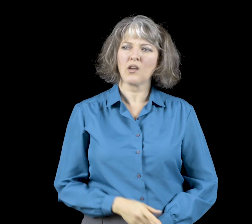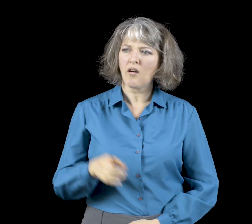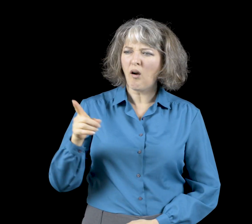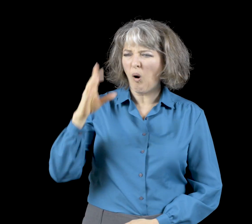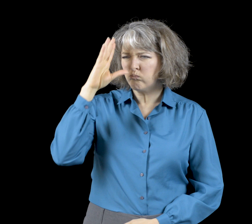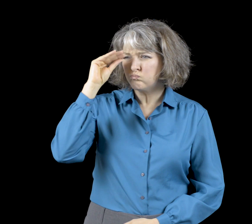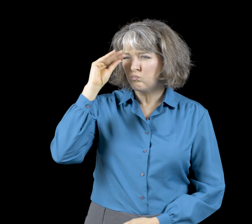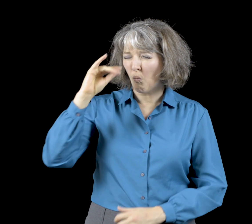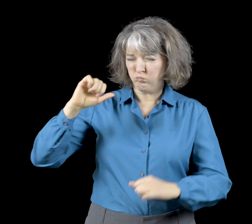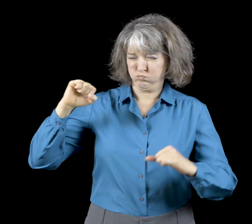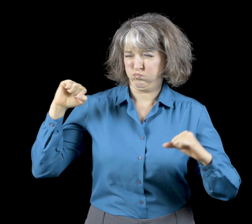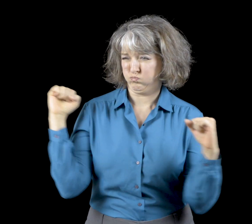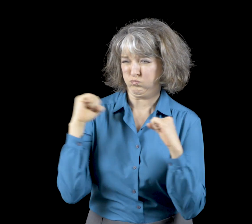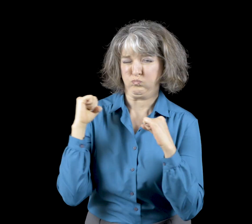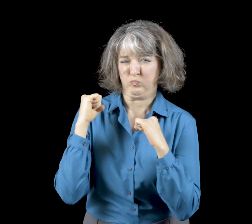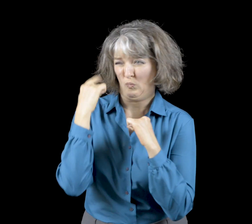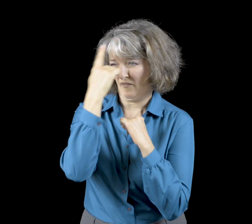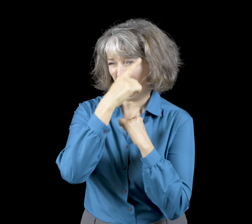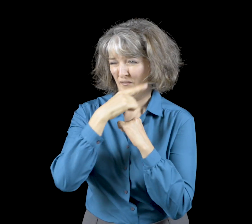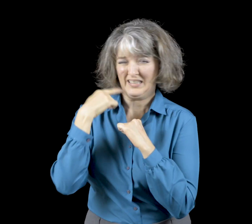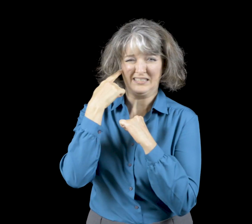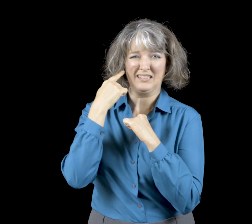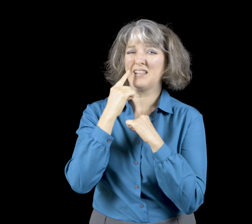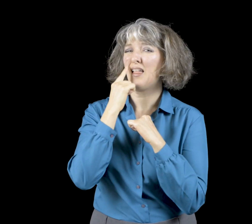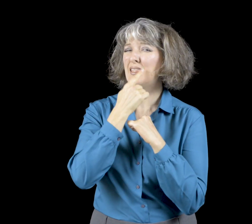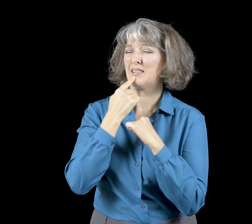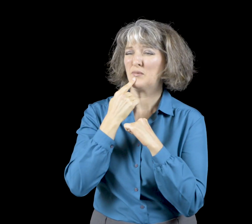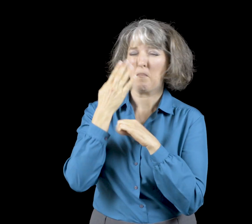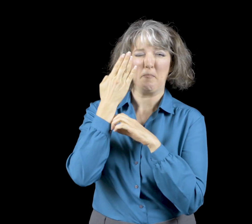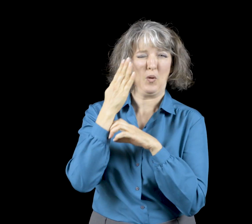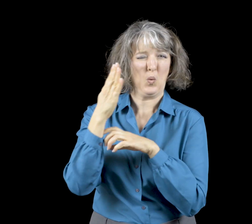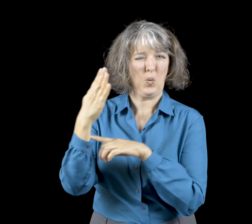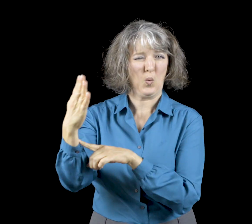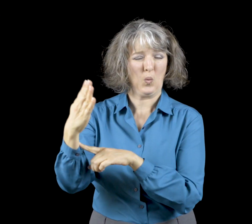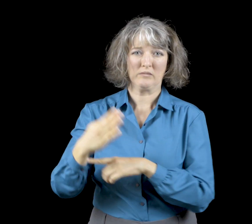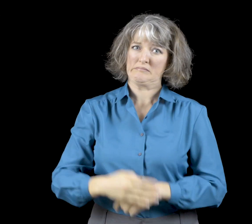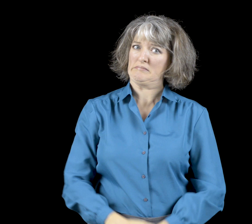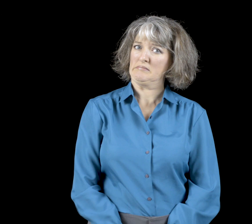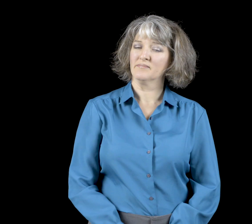Oh dear, look at that boy just freezing, whose face has blue lips!